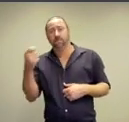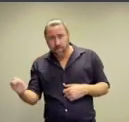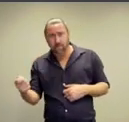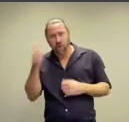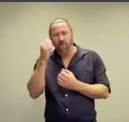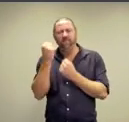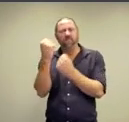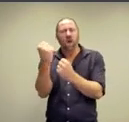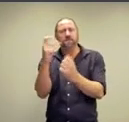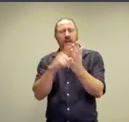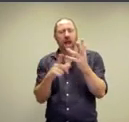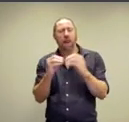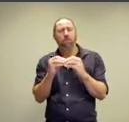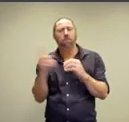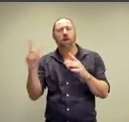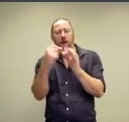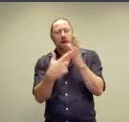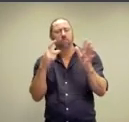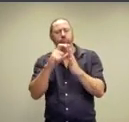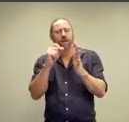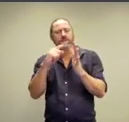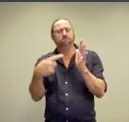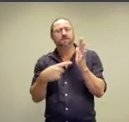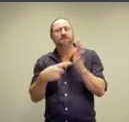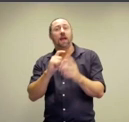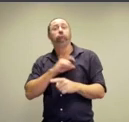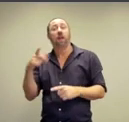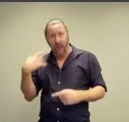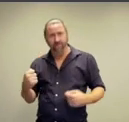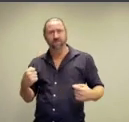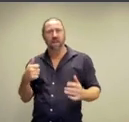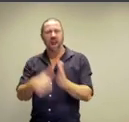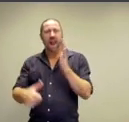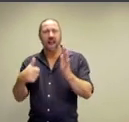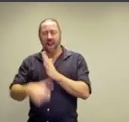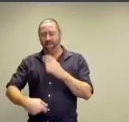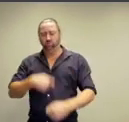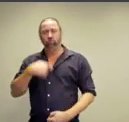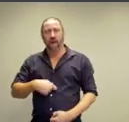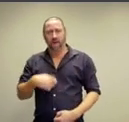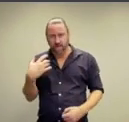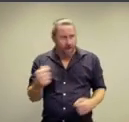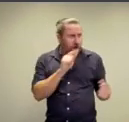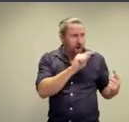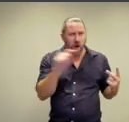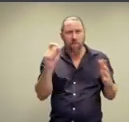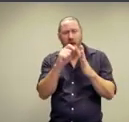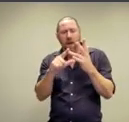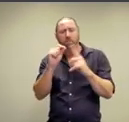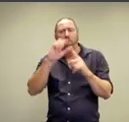Brad Pitt's character in Fight Club. The list of pop culture references for the leather jacket is